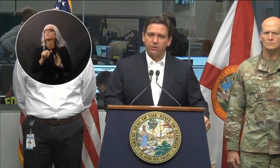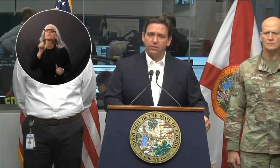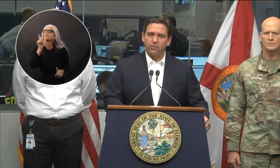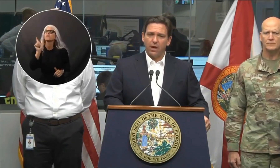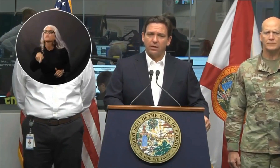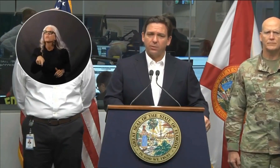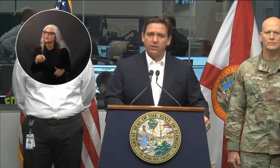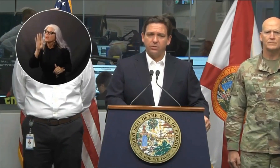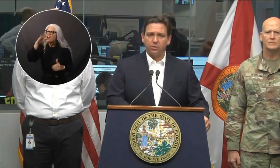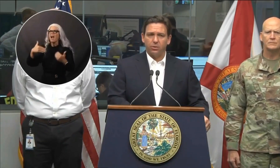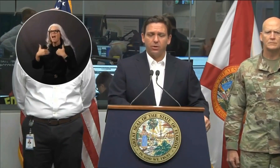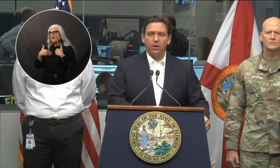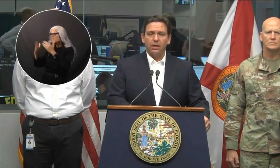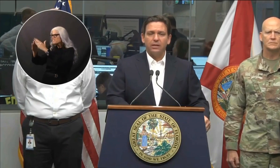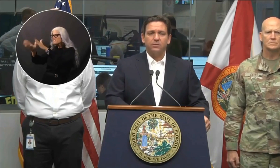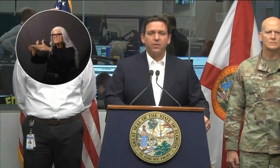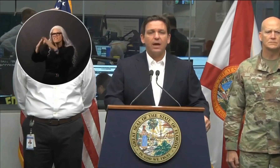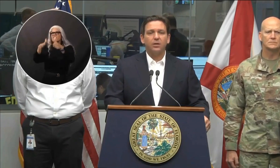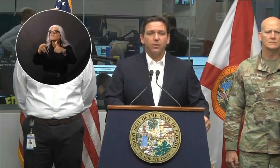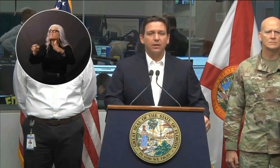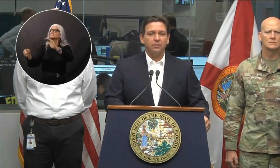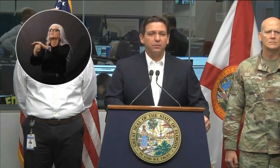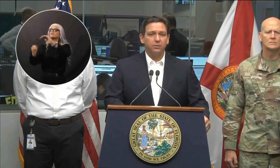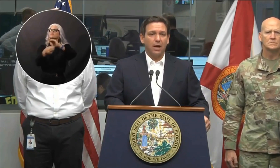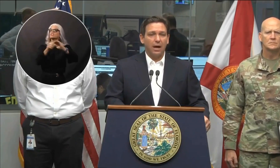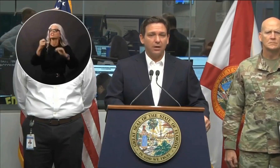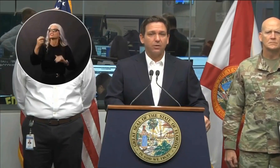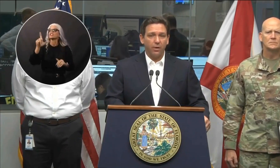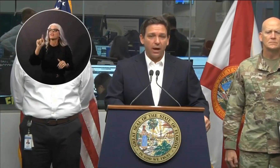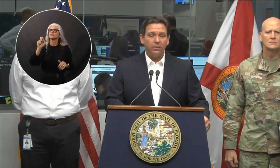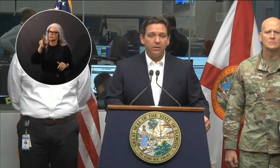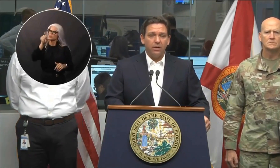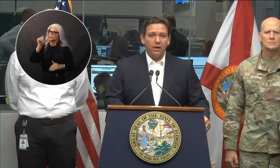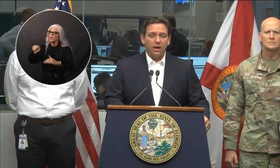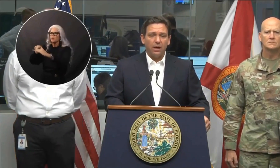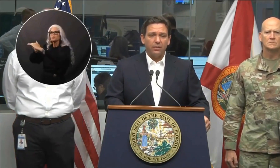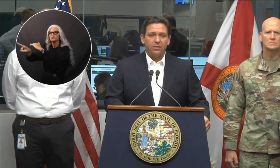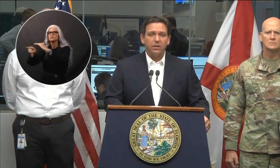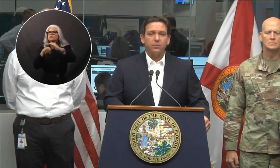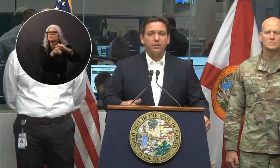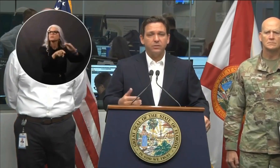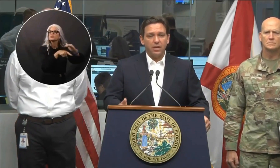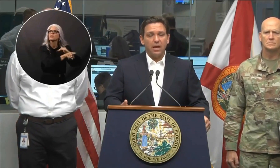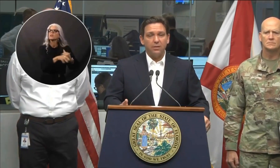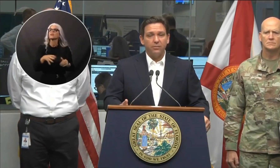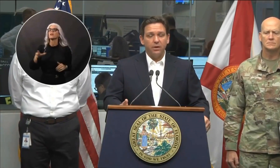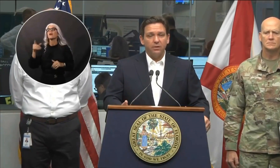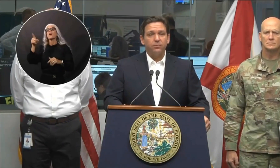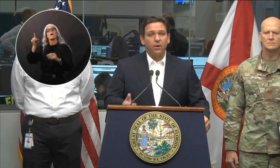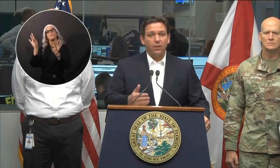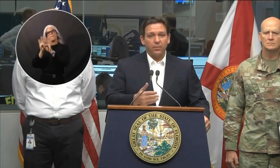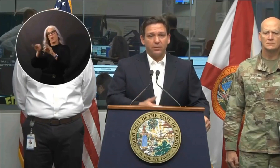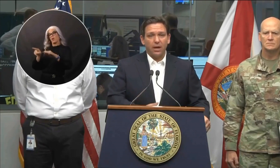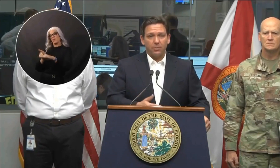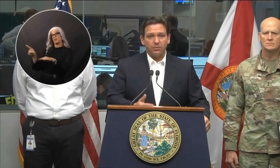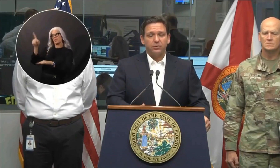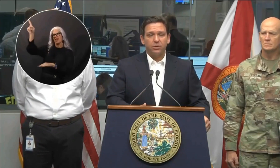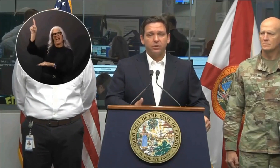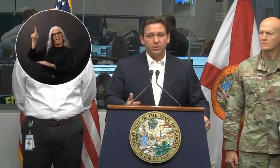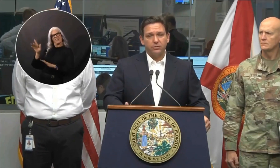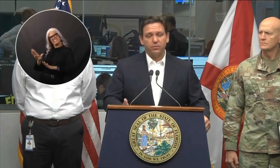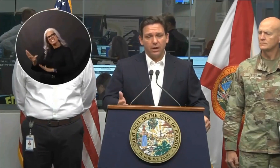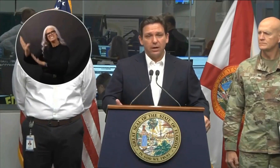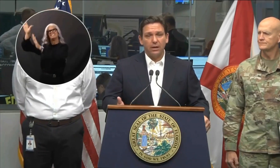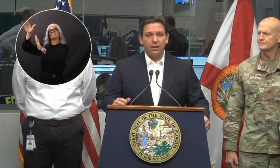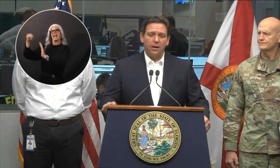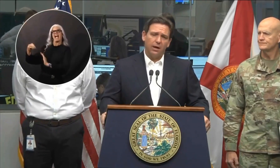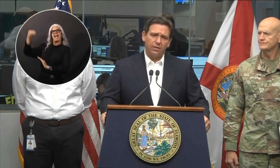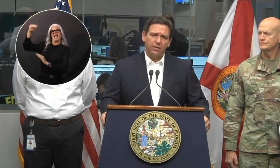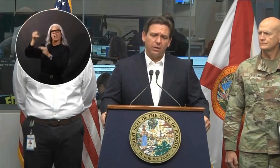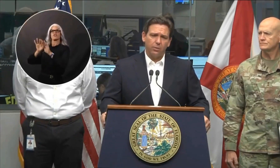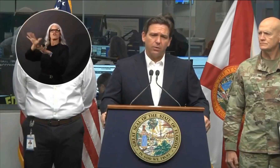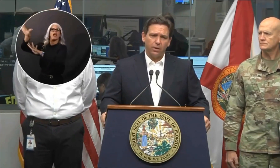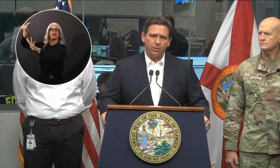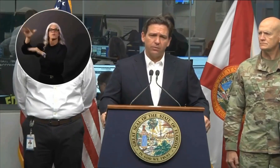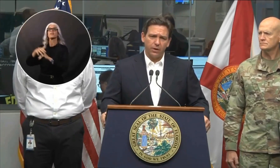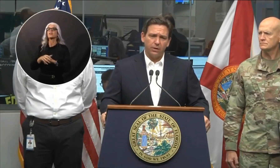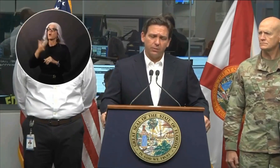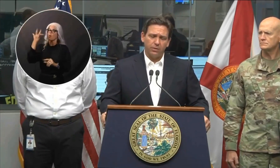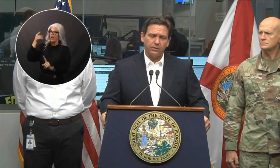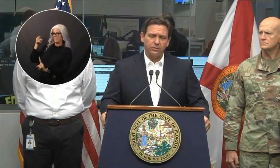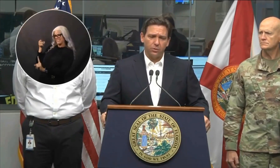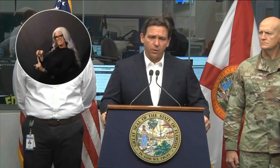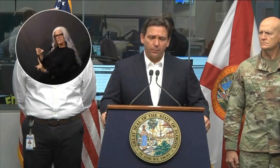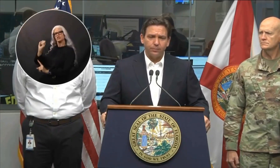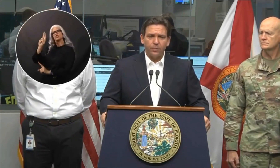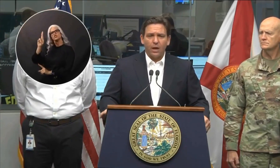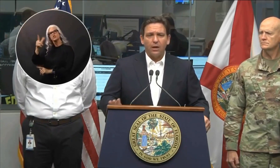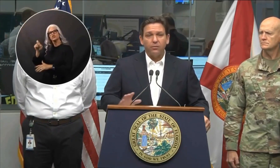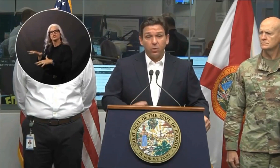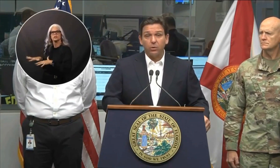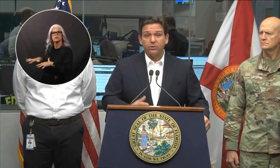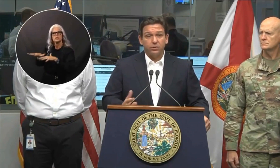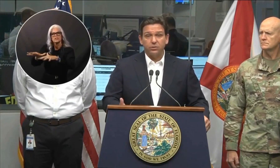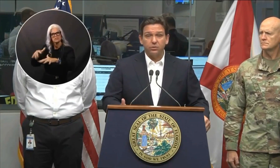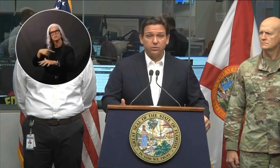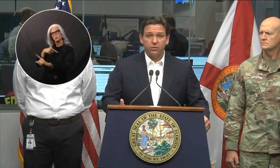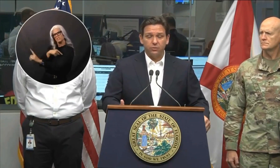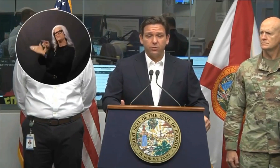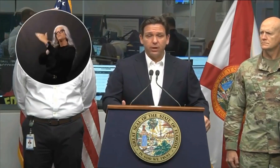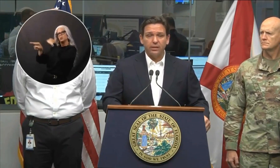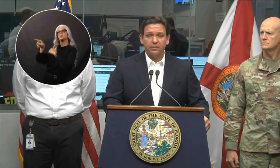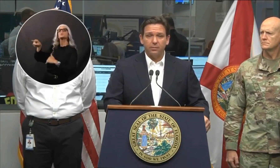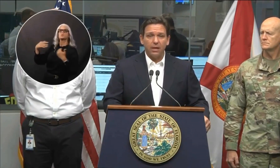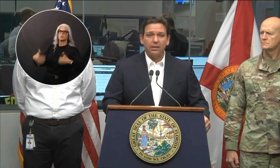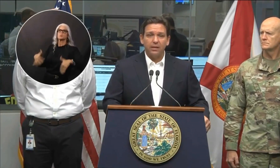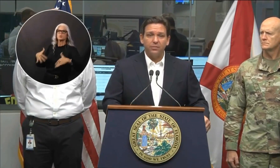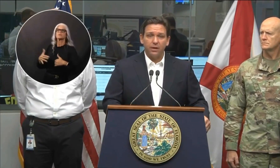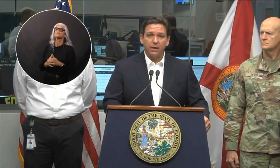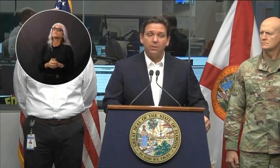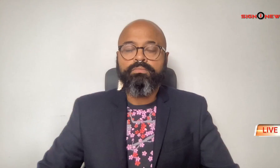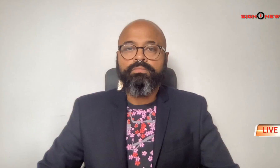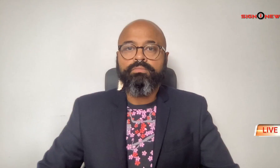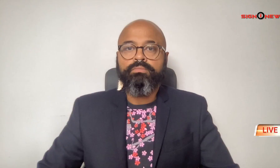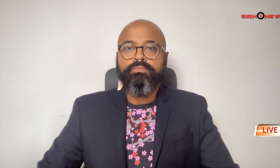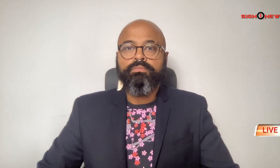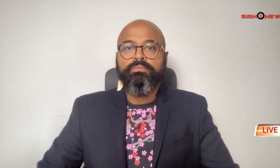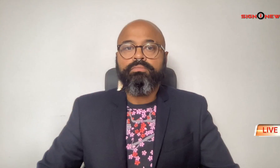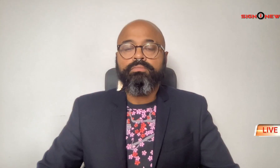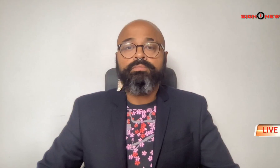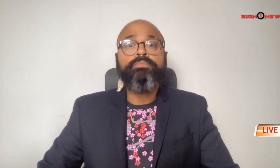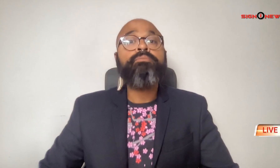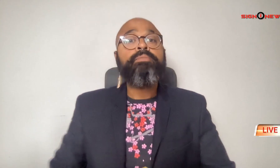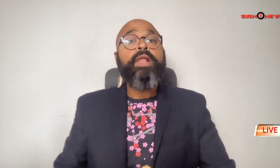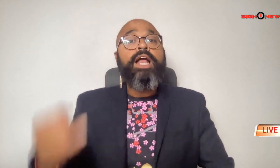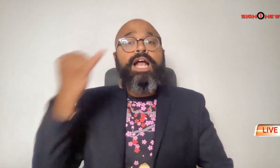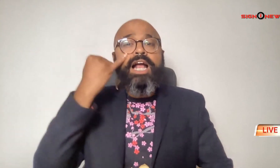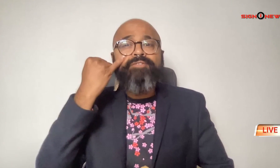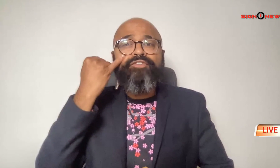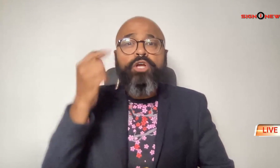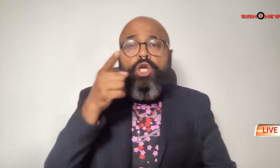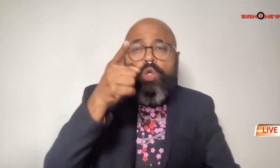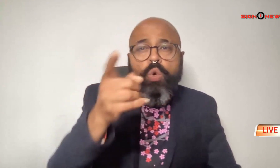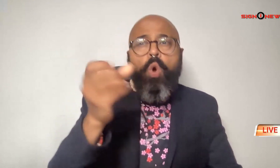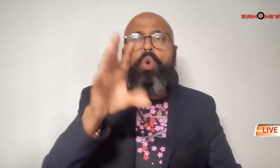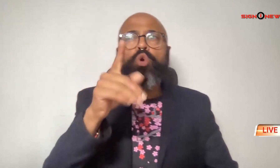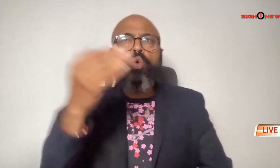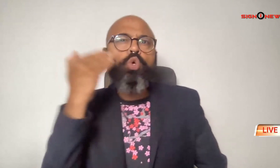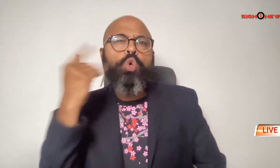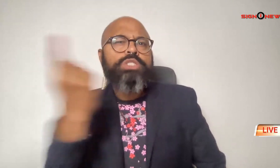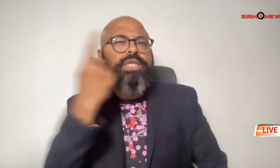if you